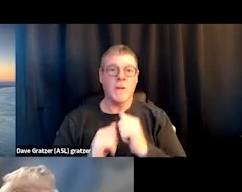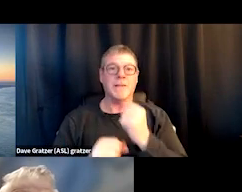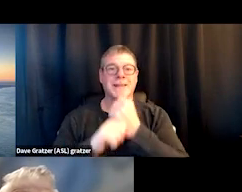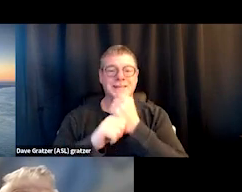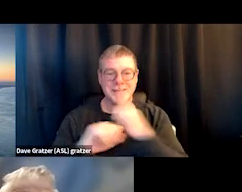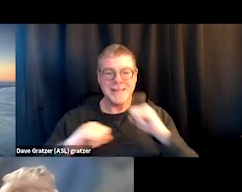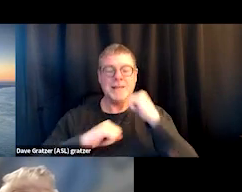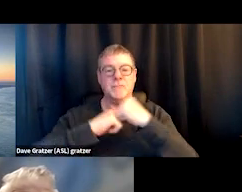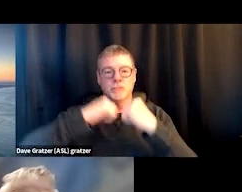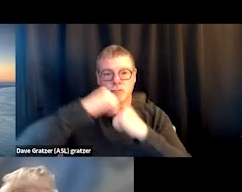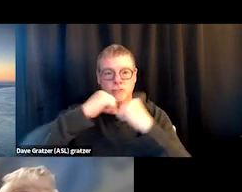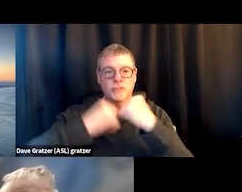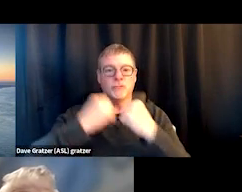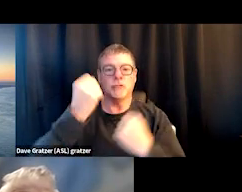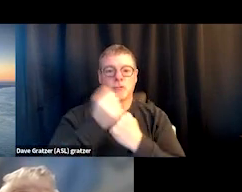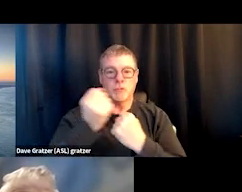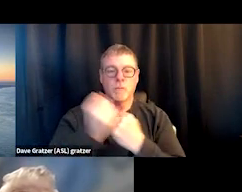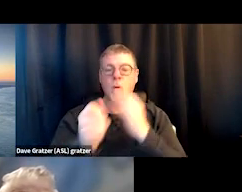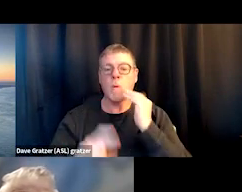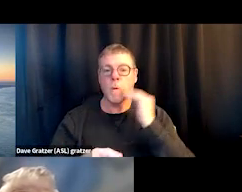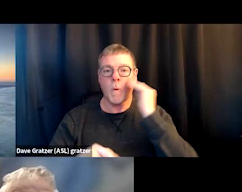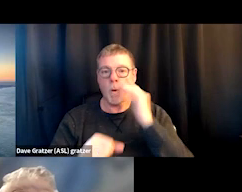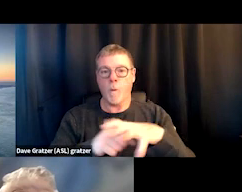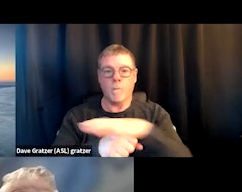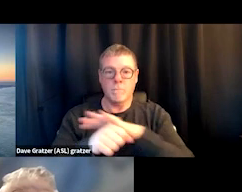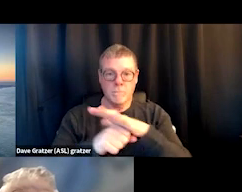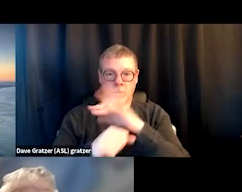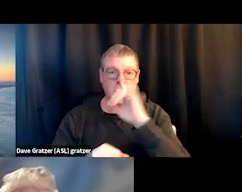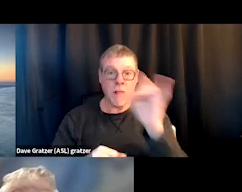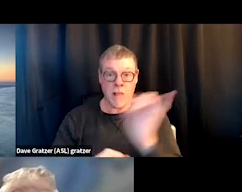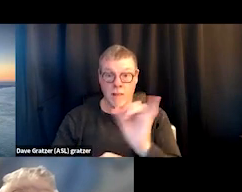and supportive home-like environment that fosters recovery,